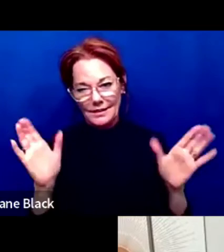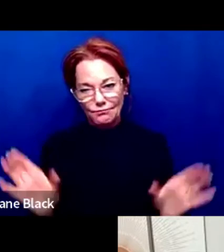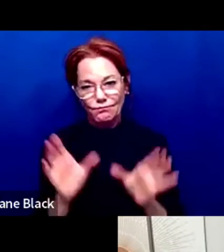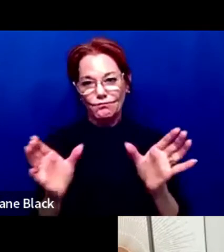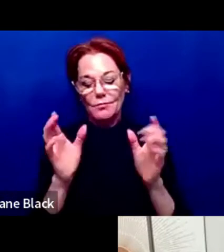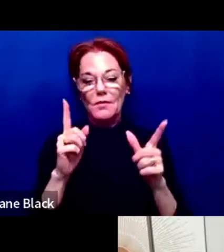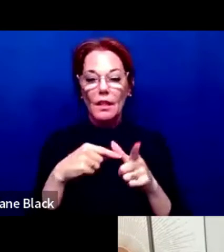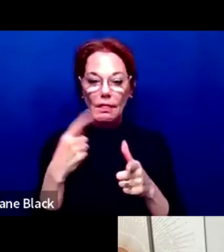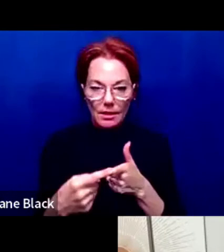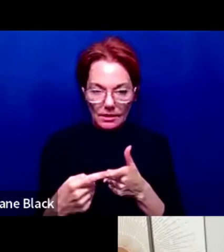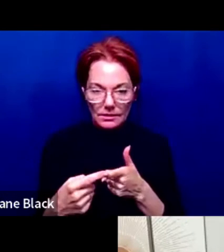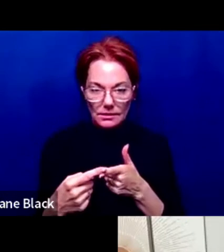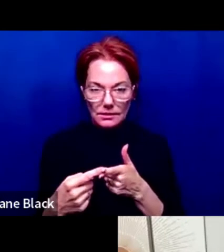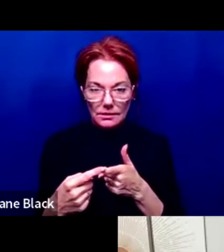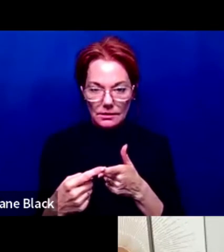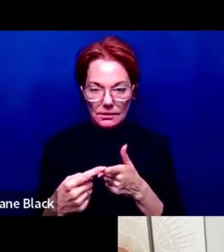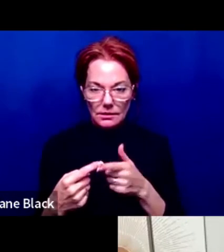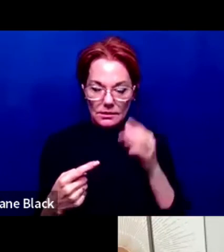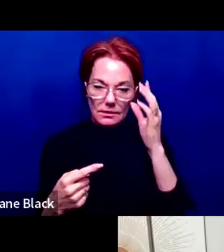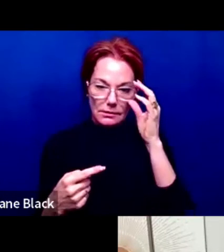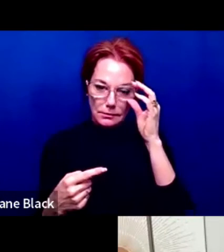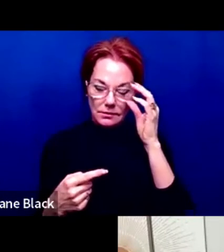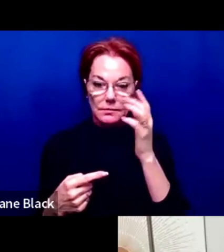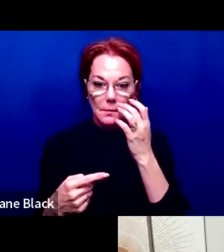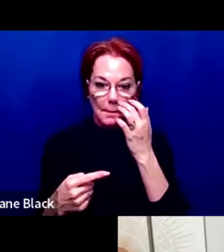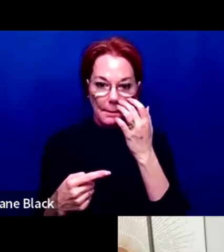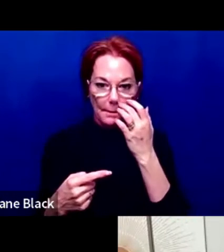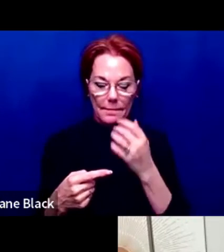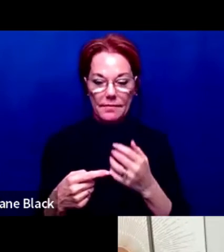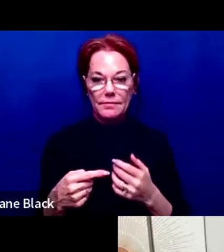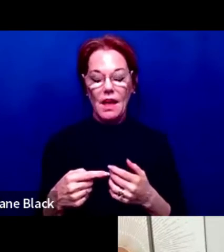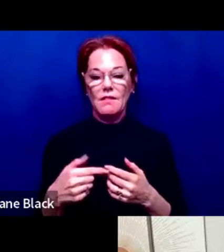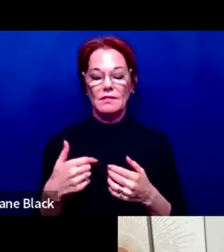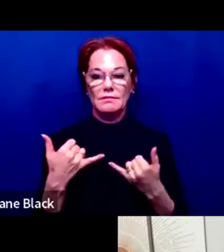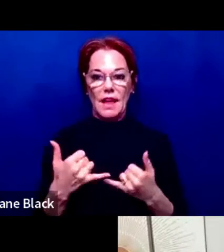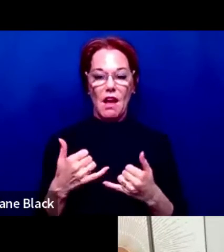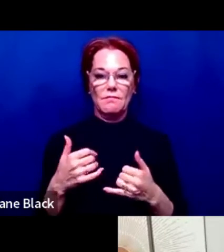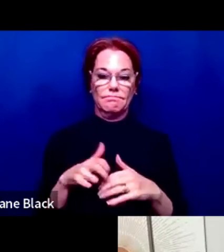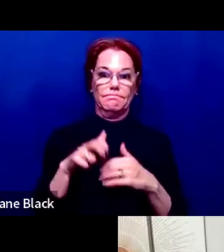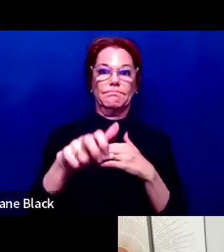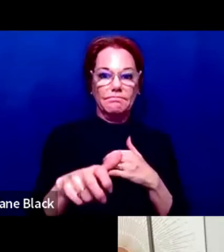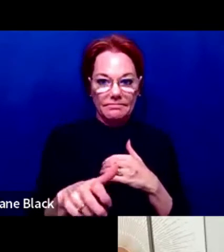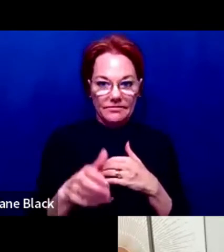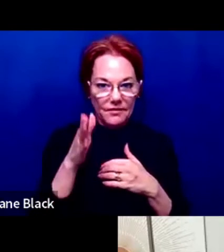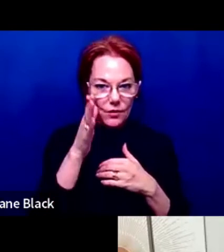I fast forward to when everything kind of happened. I'm playing football at the University of Minnesota first, I